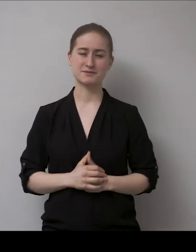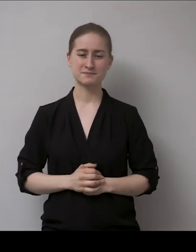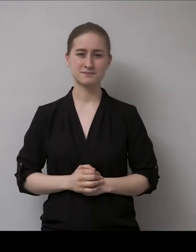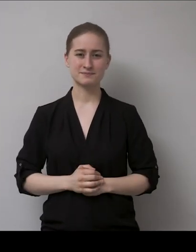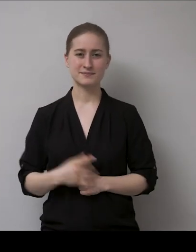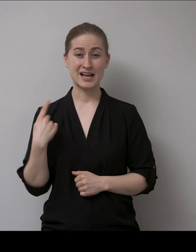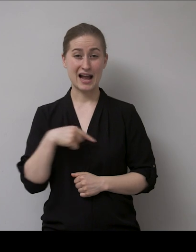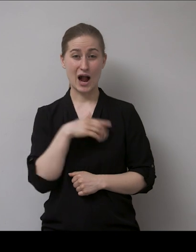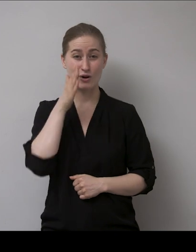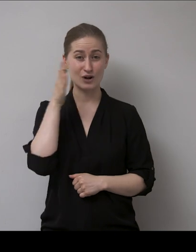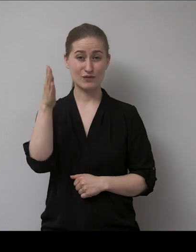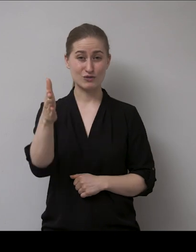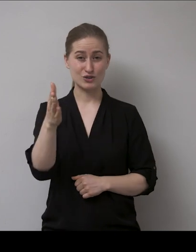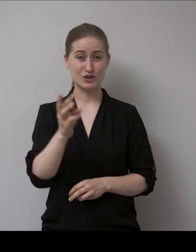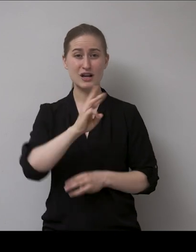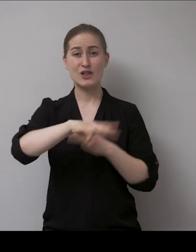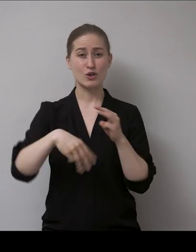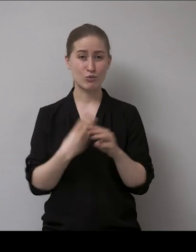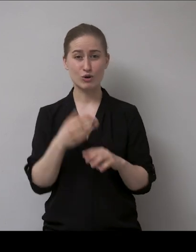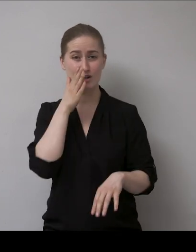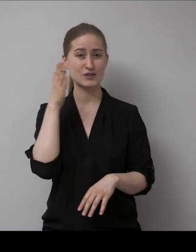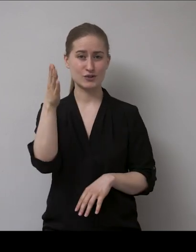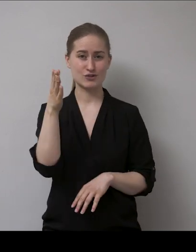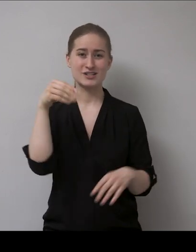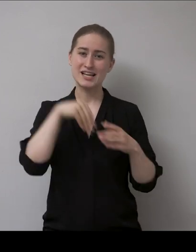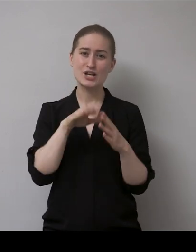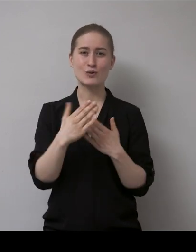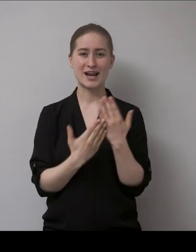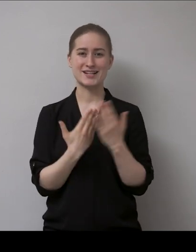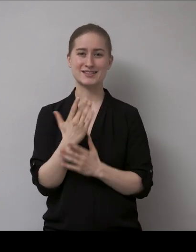Our future and the world's future is in your hands.